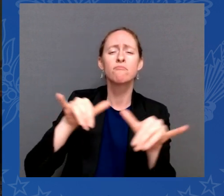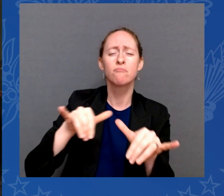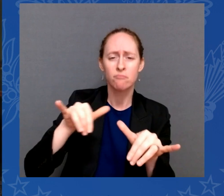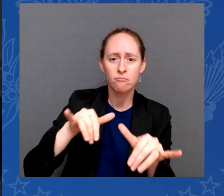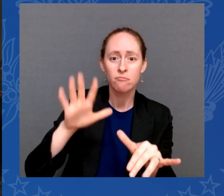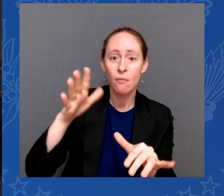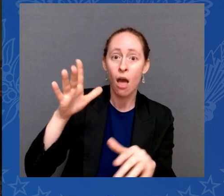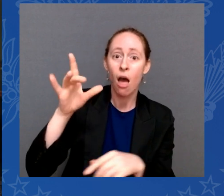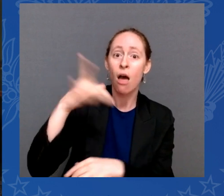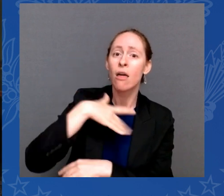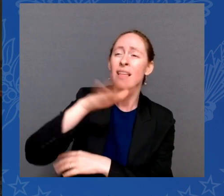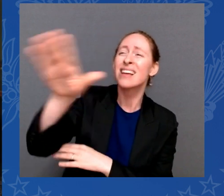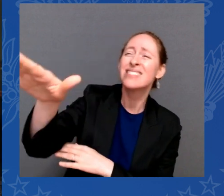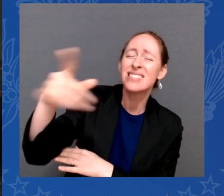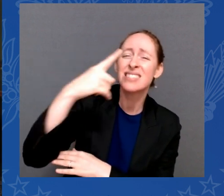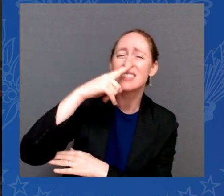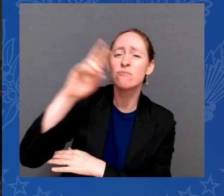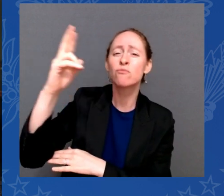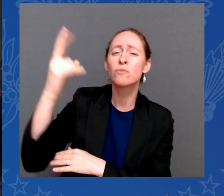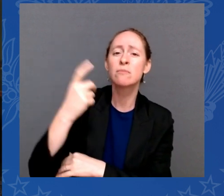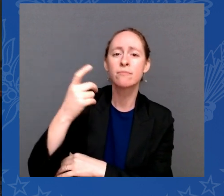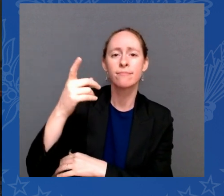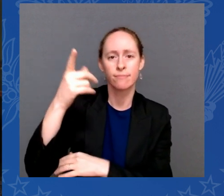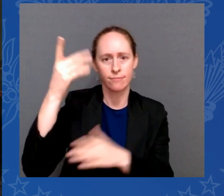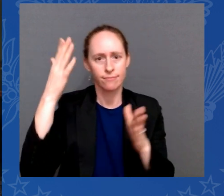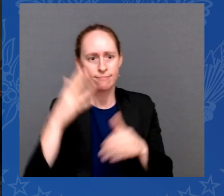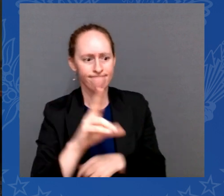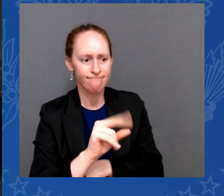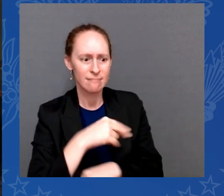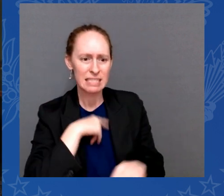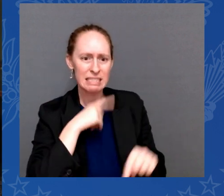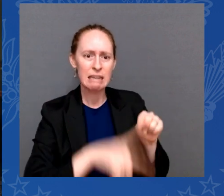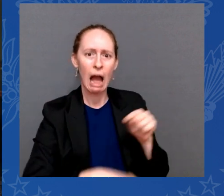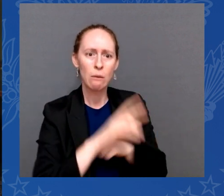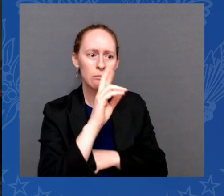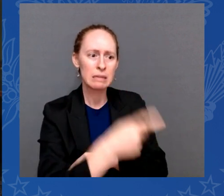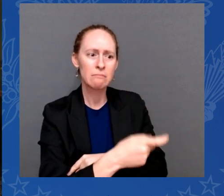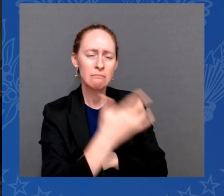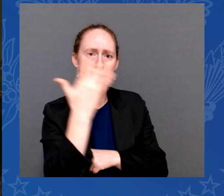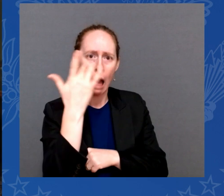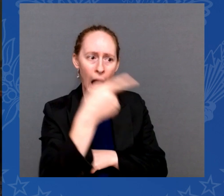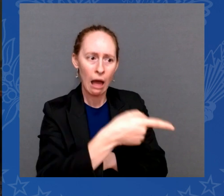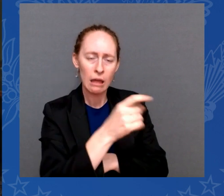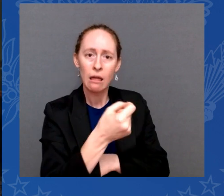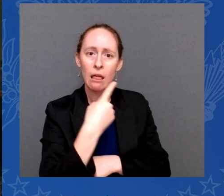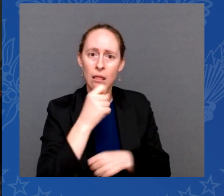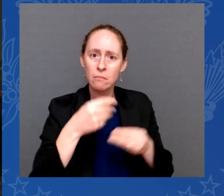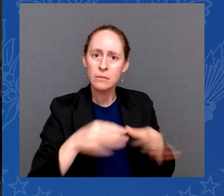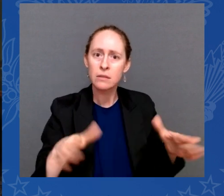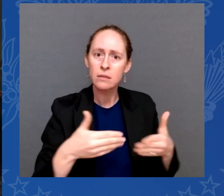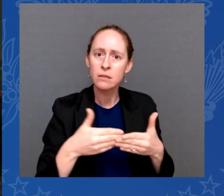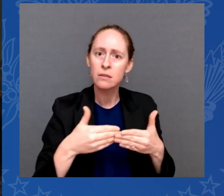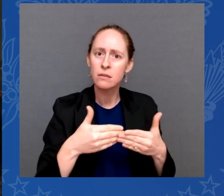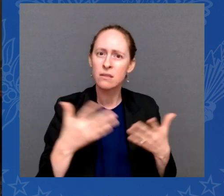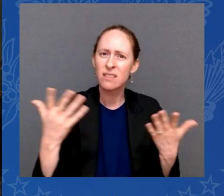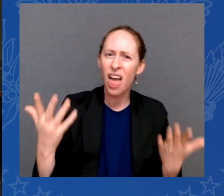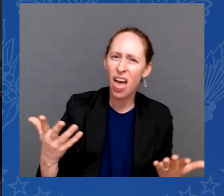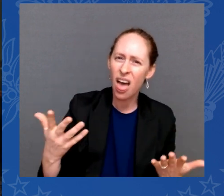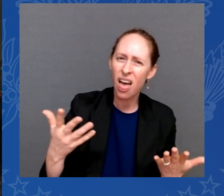her doctor prescribes medication for her epilepsy. She's been doing it for a while. She goes to the pharmacy. The pharmacist won't fill the prescription